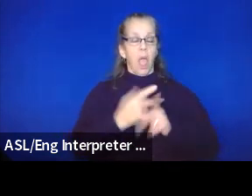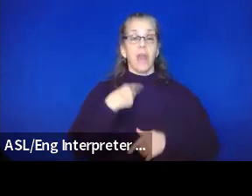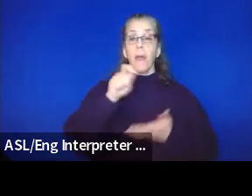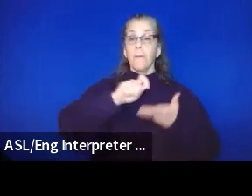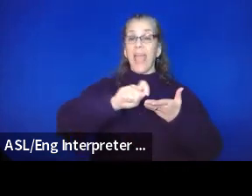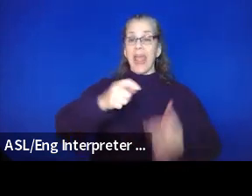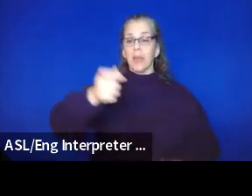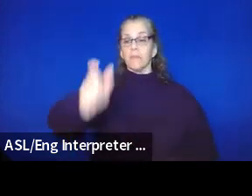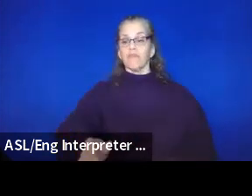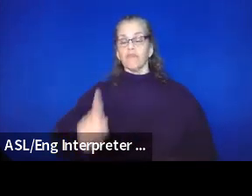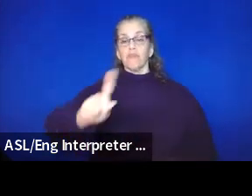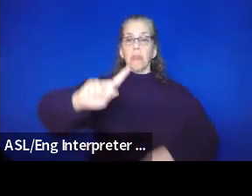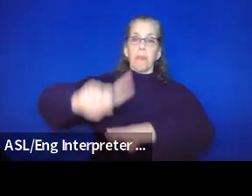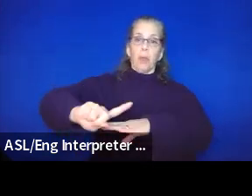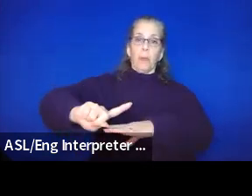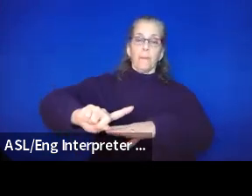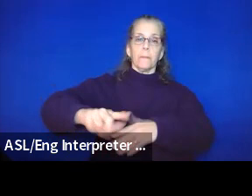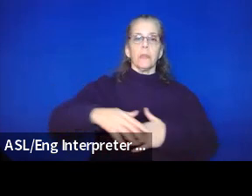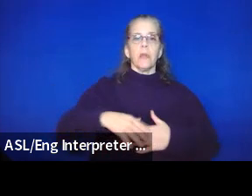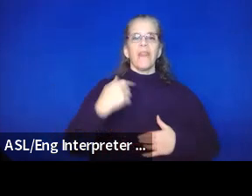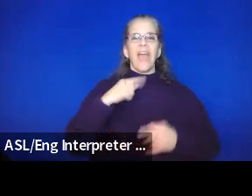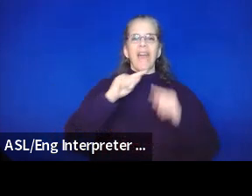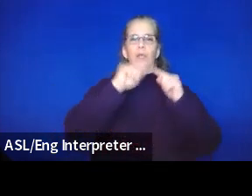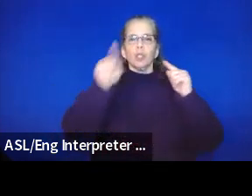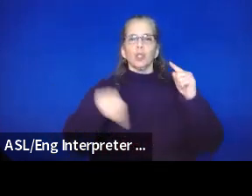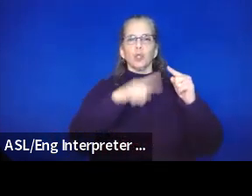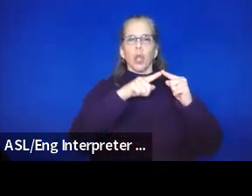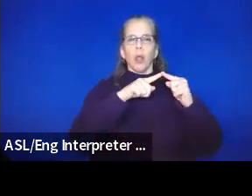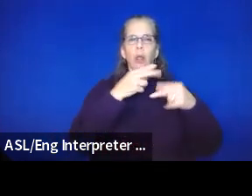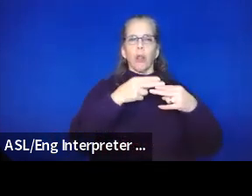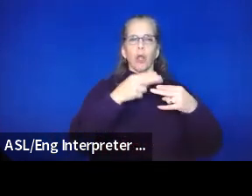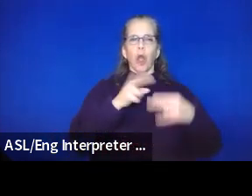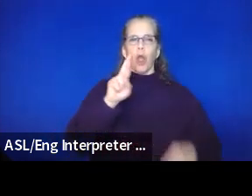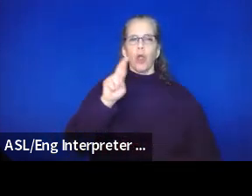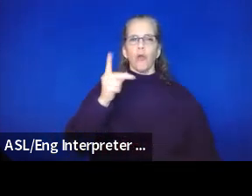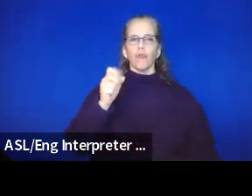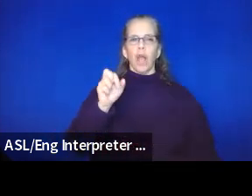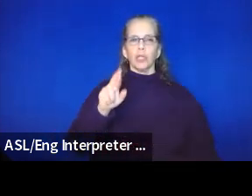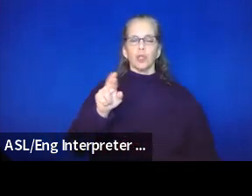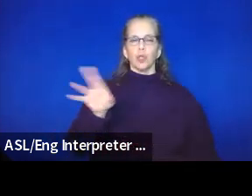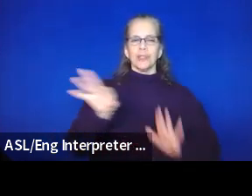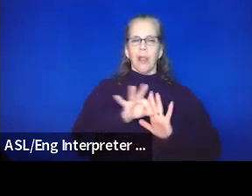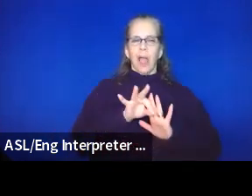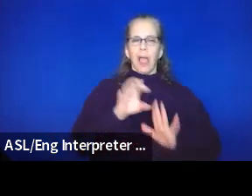There's also a little circle called a Roger Select and that can steer the microphone to